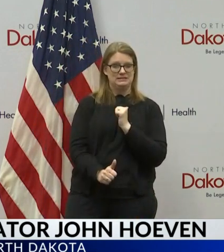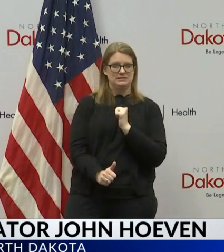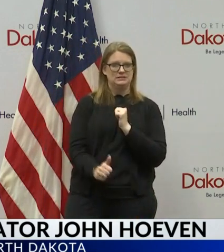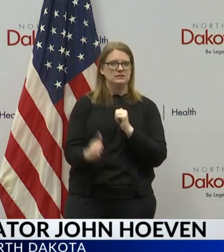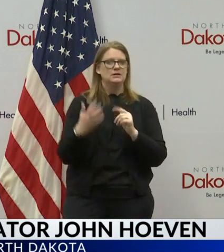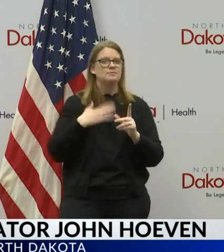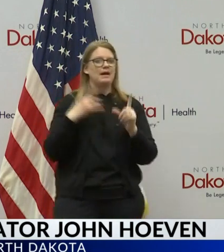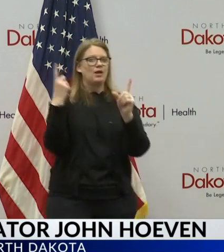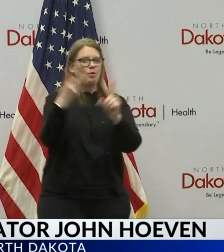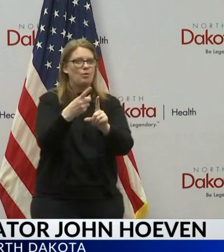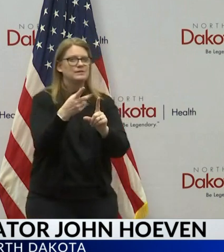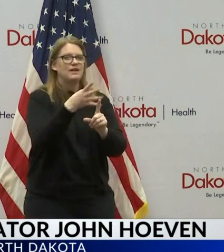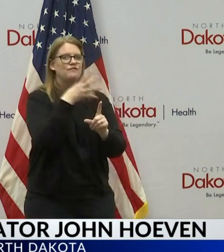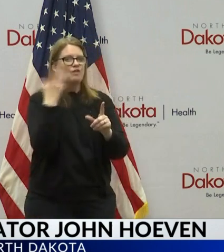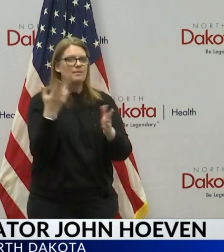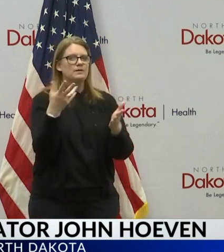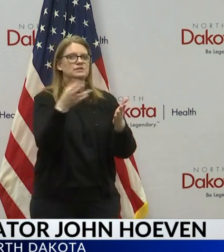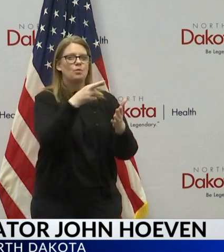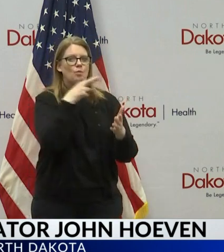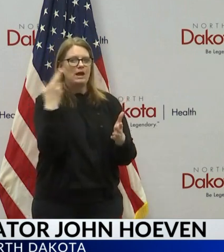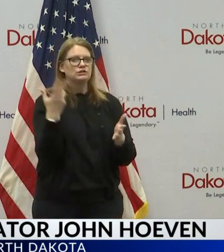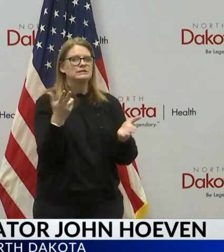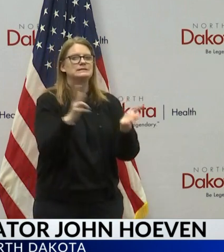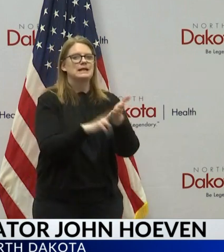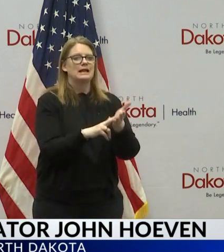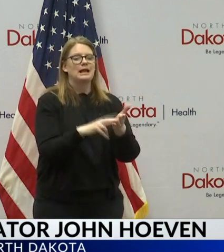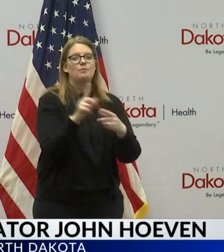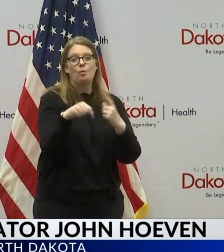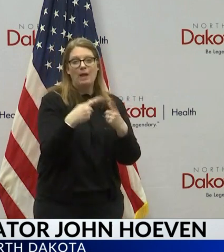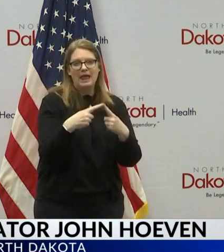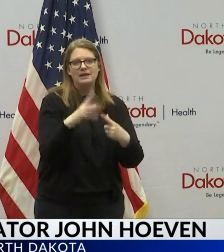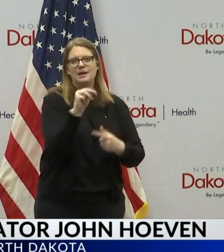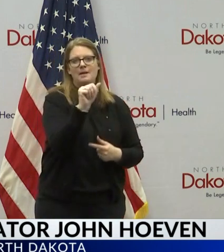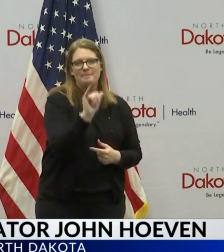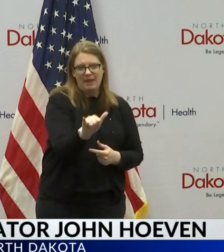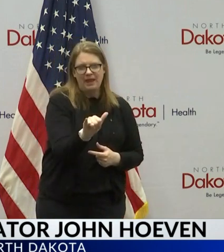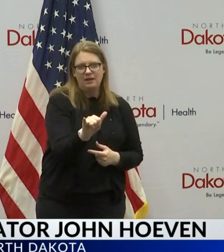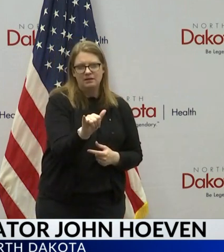ASSISTANCE. OUR GOAL IS TO ACTUALLY HAVE FARMERS AND RANCHERS SIGNING